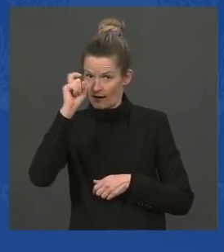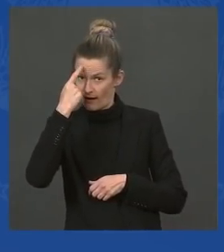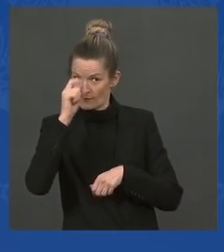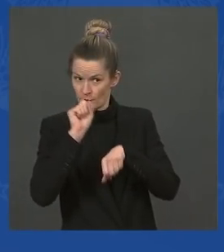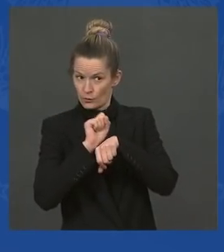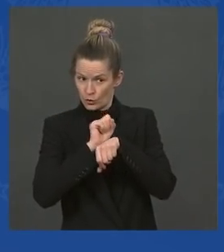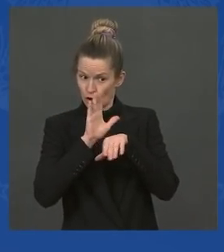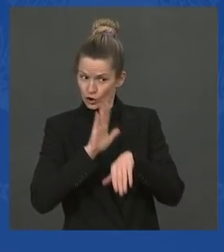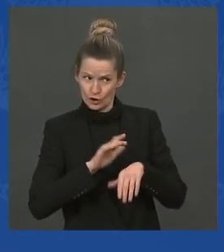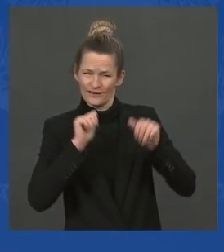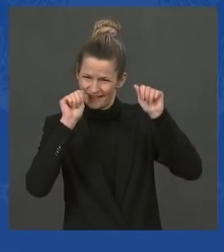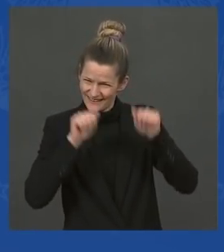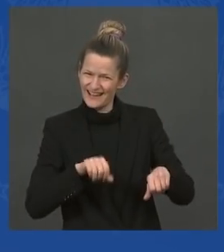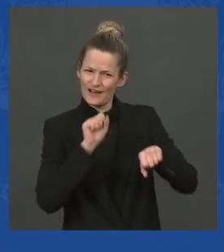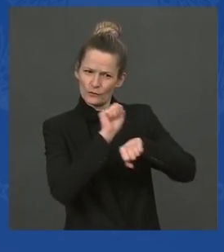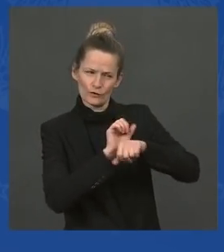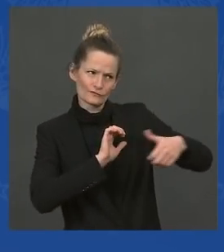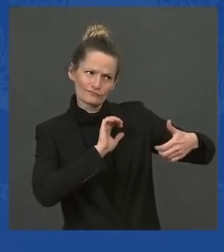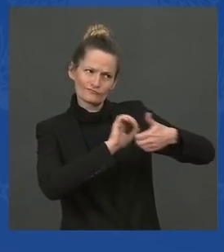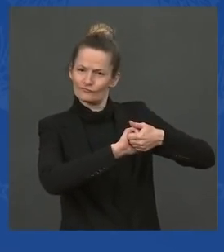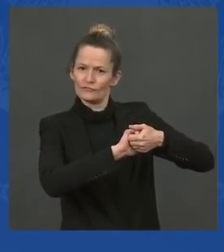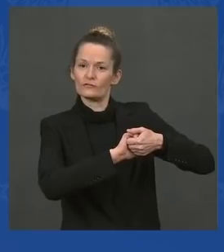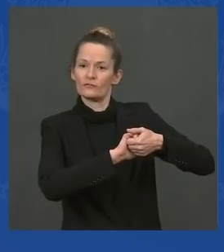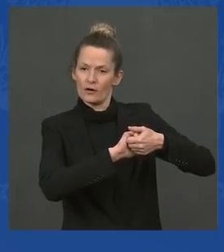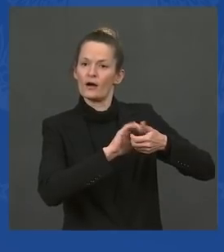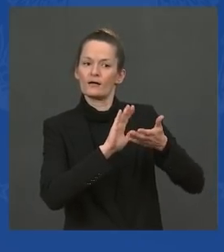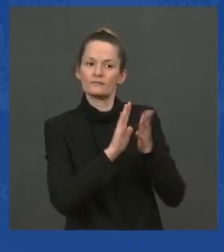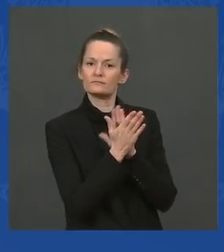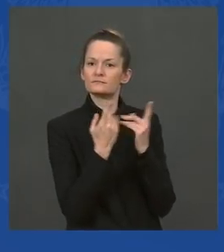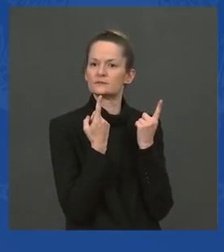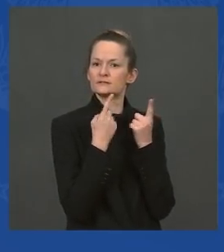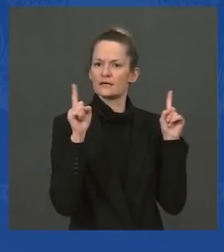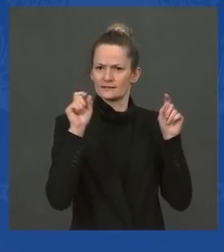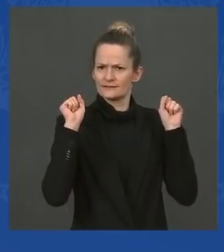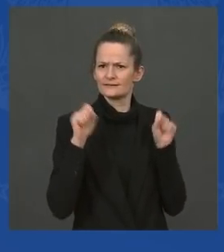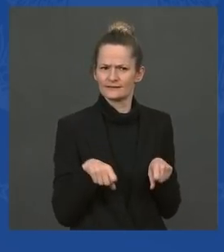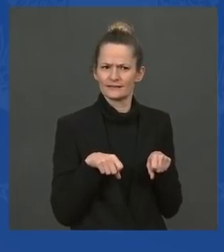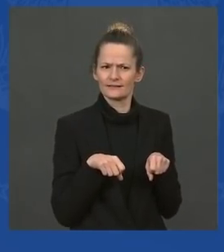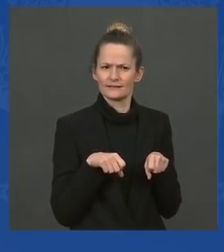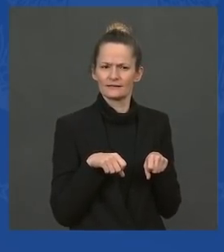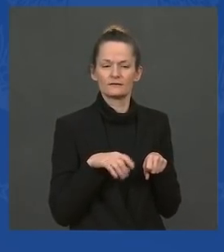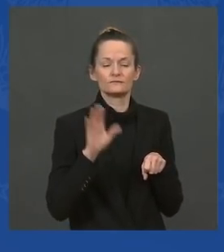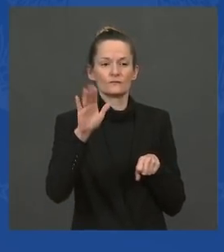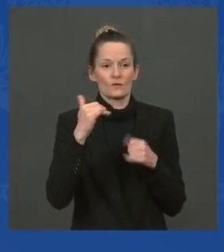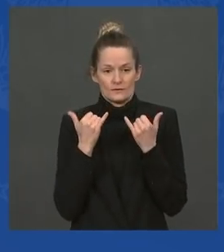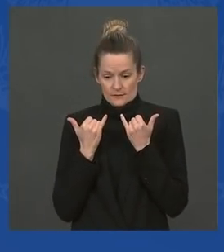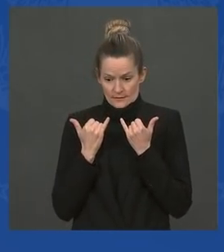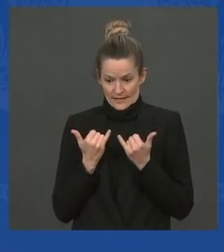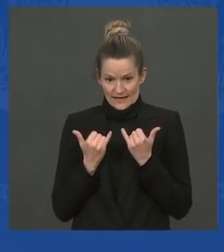He went on to say, "All the way through the supply chain, there's a lot of innovation." Because of the actions we've taken,